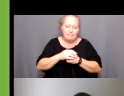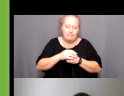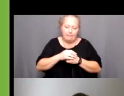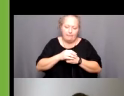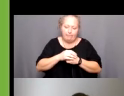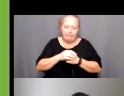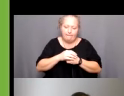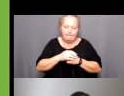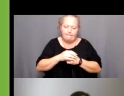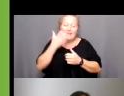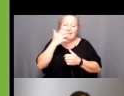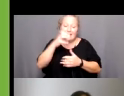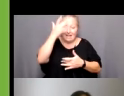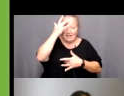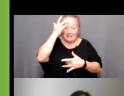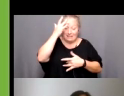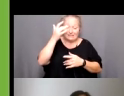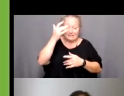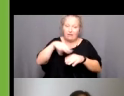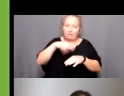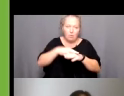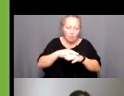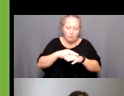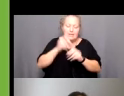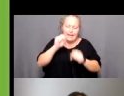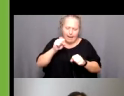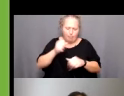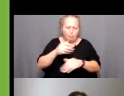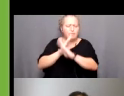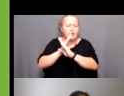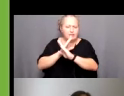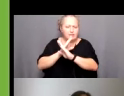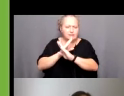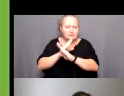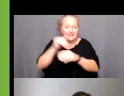Heat illness is of course, however, preventable. And California is one of